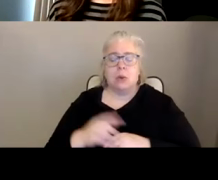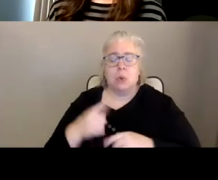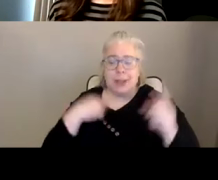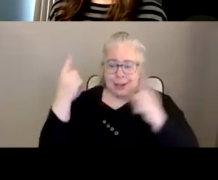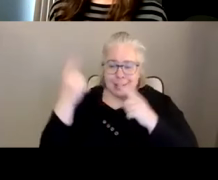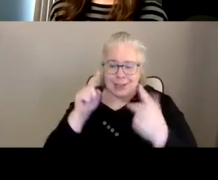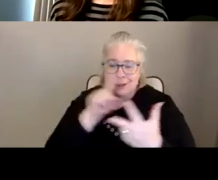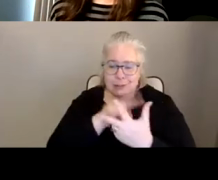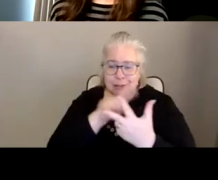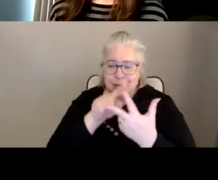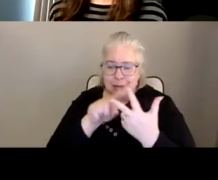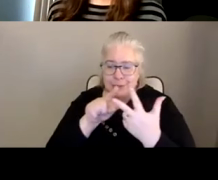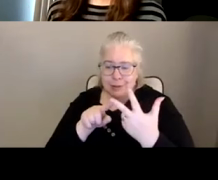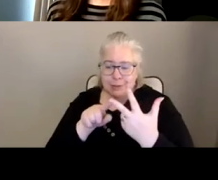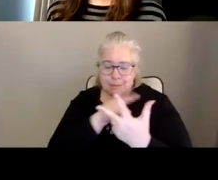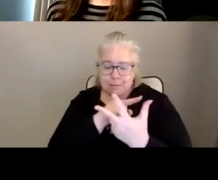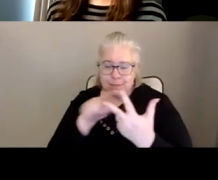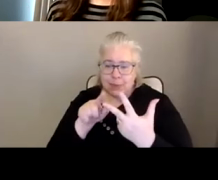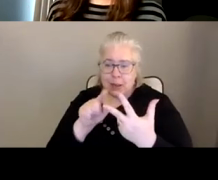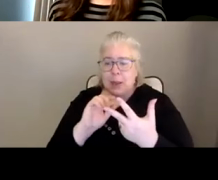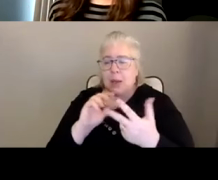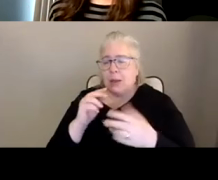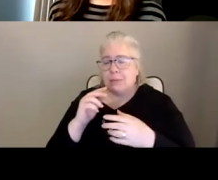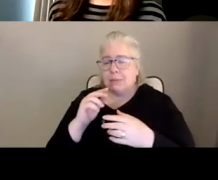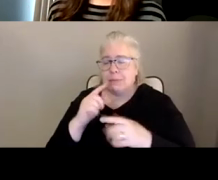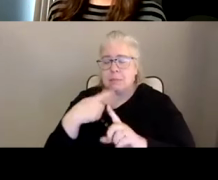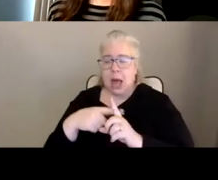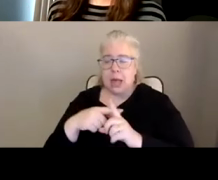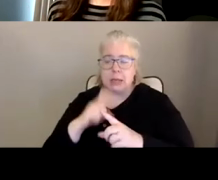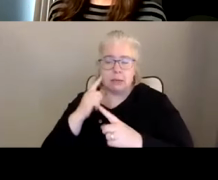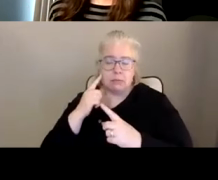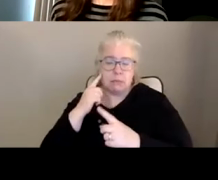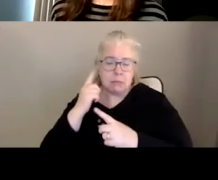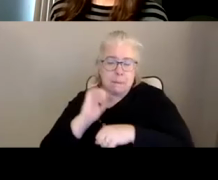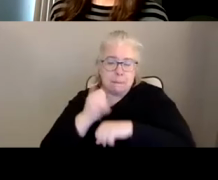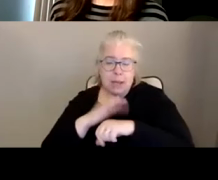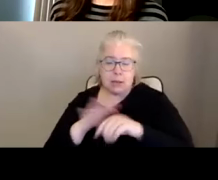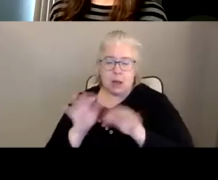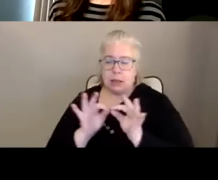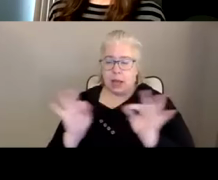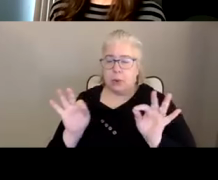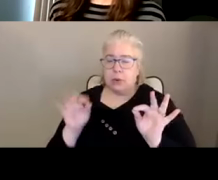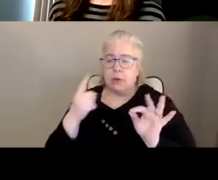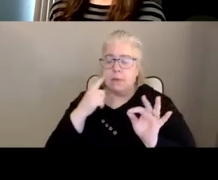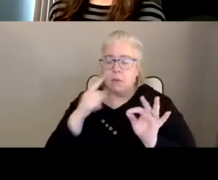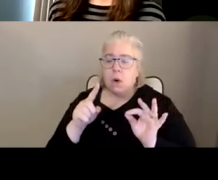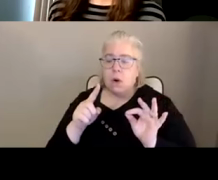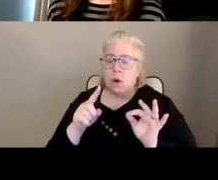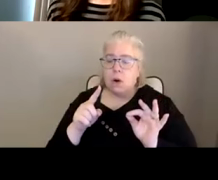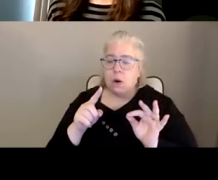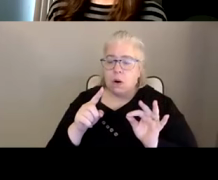we assessed them based on the languages that the American Red Cross for the Indiana region asked us to look at.